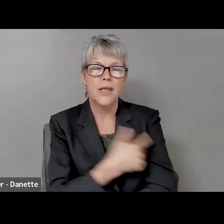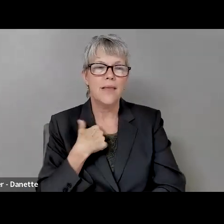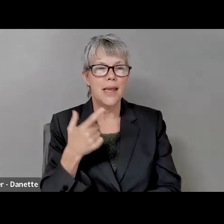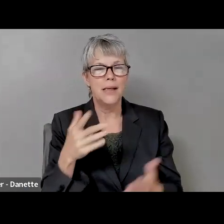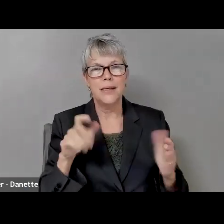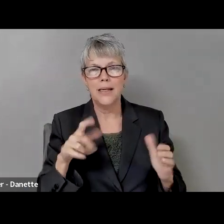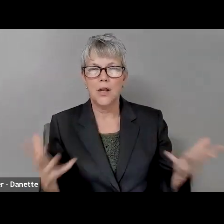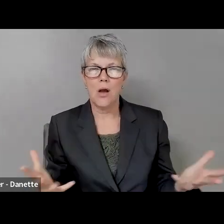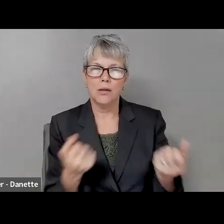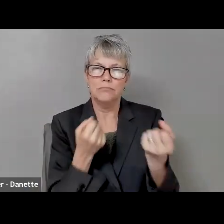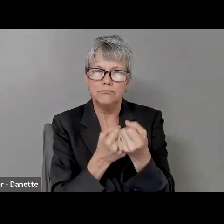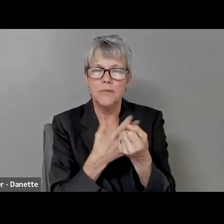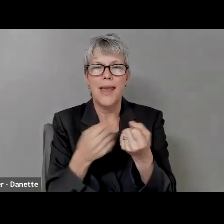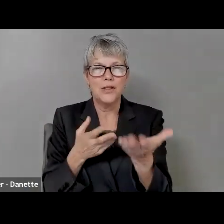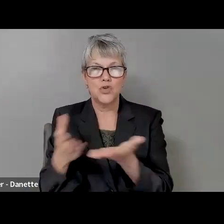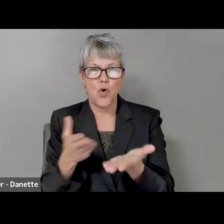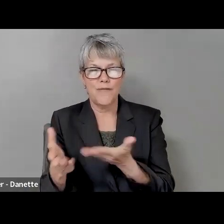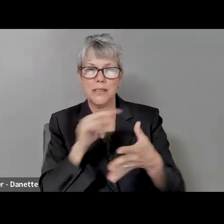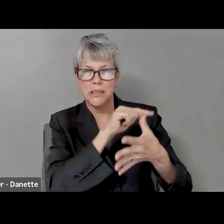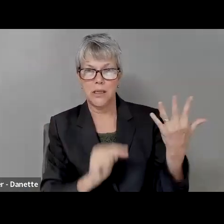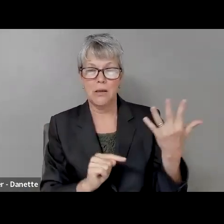Kelly Crosbie (she/her): Um, on the left hand side. You will see